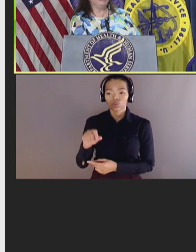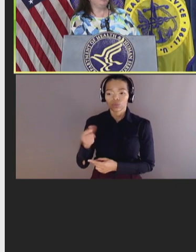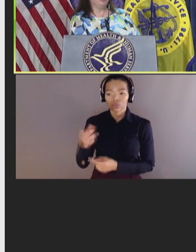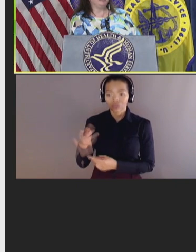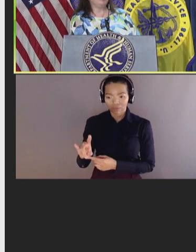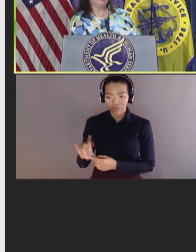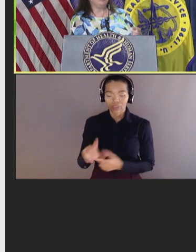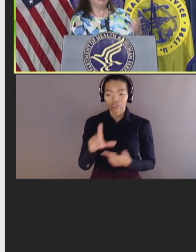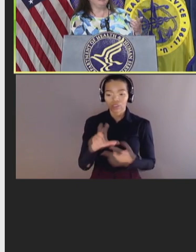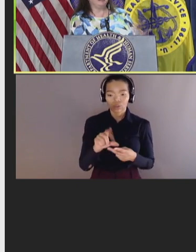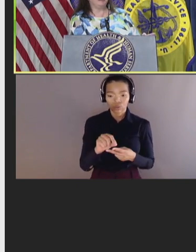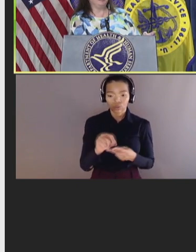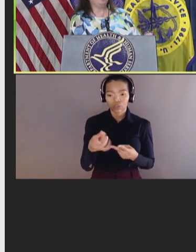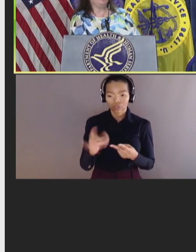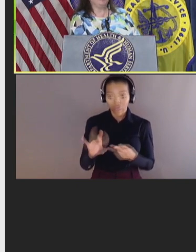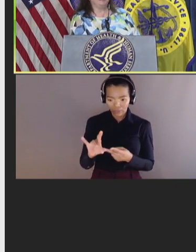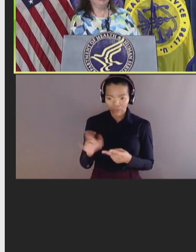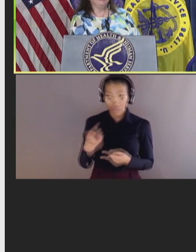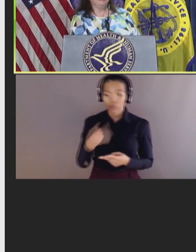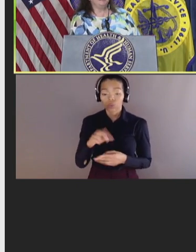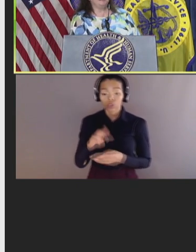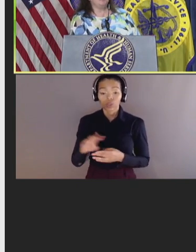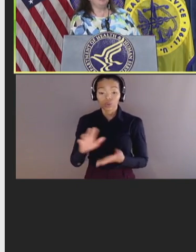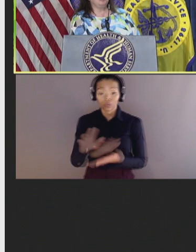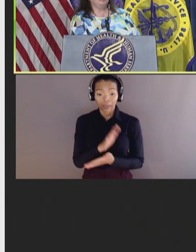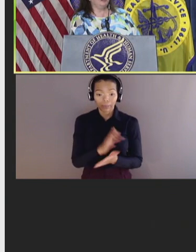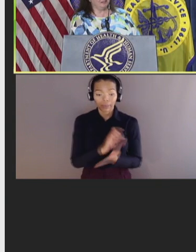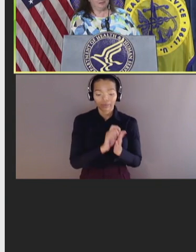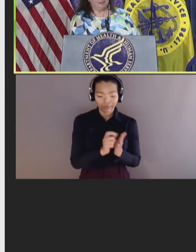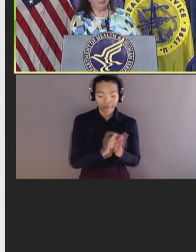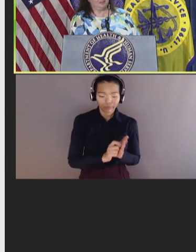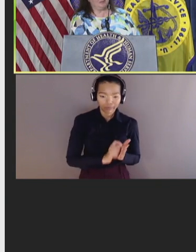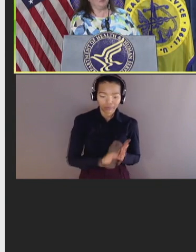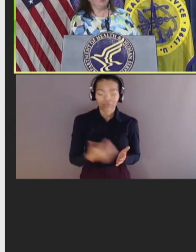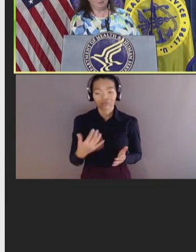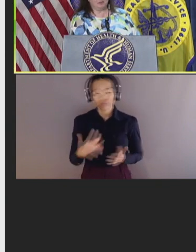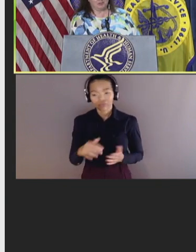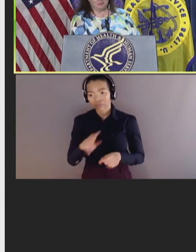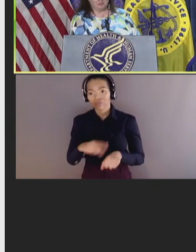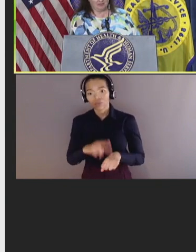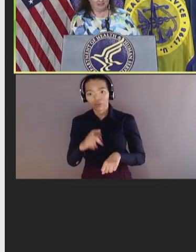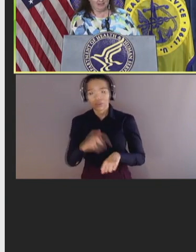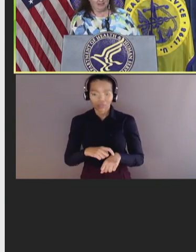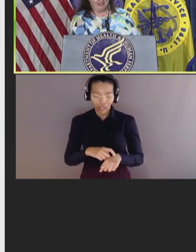we were actually using paper method, which is very time consuming for people to put -- to